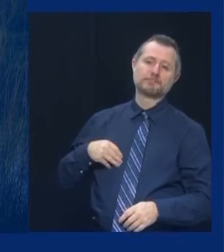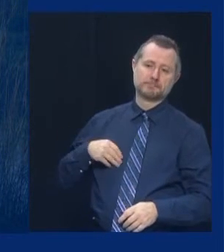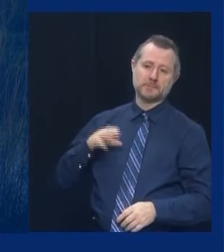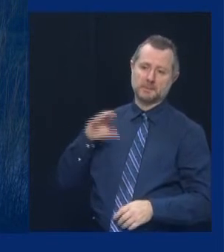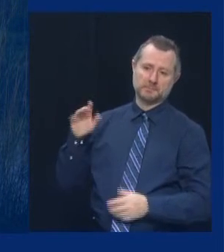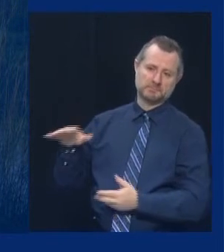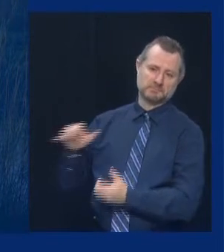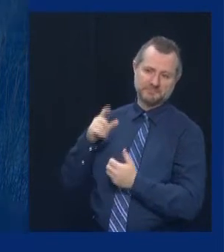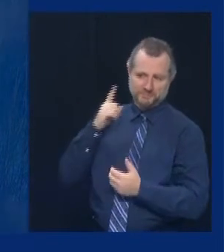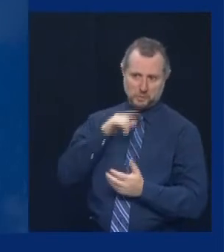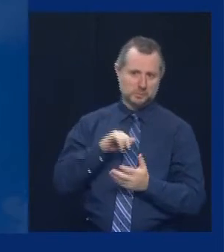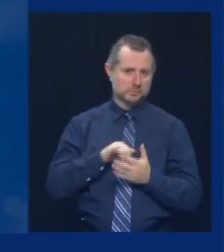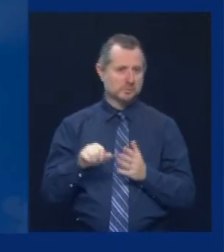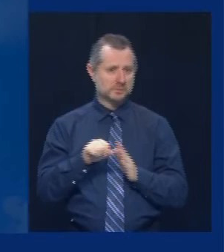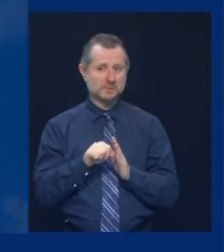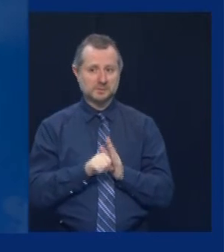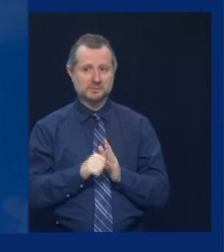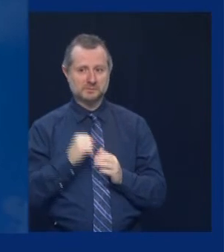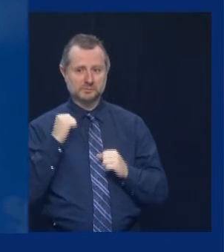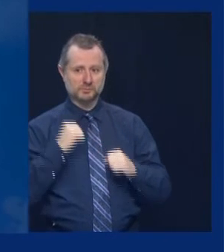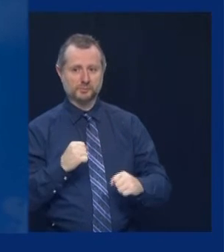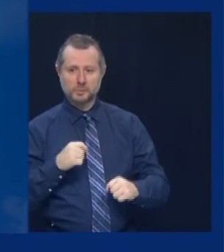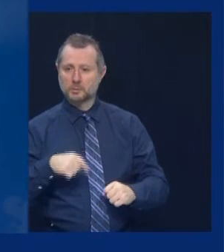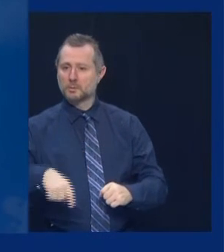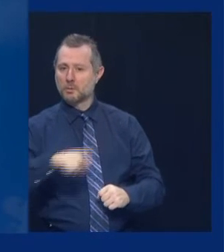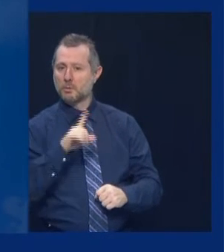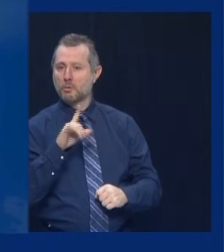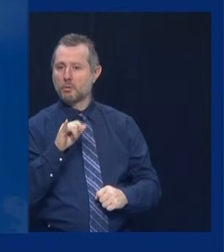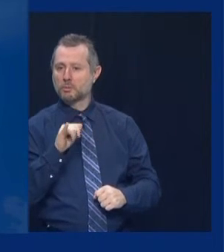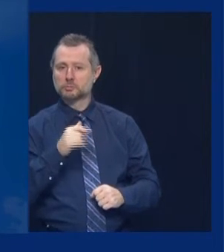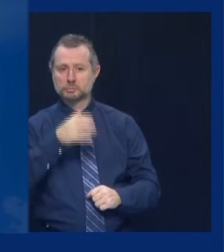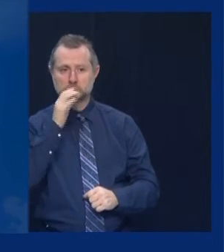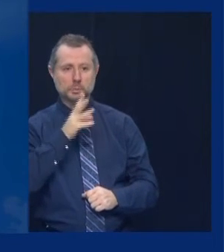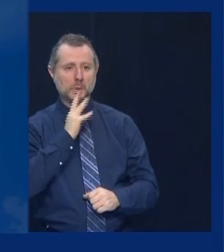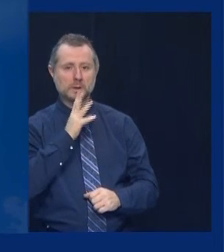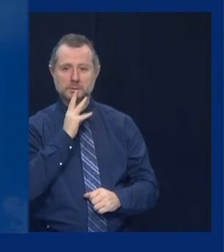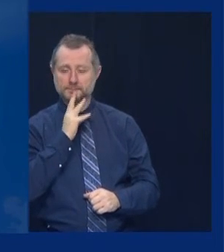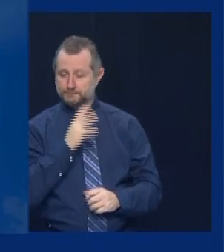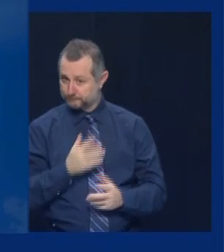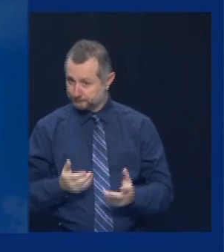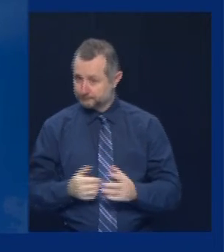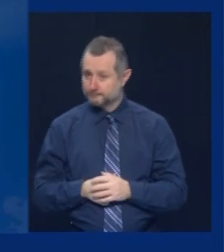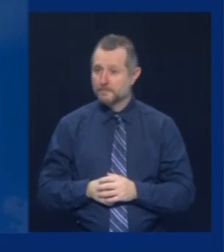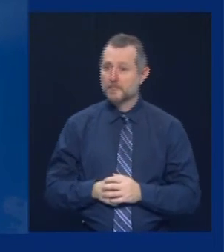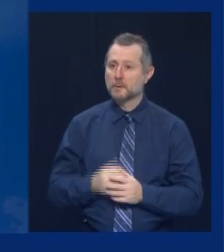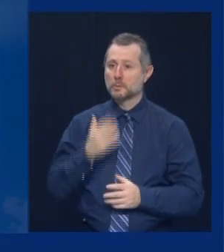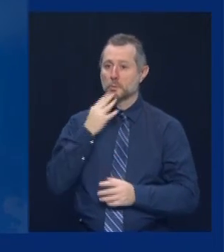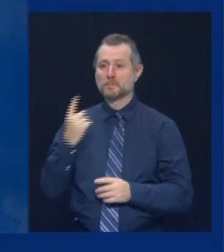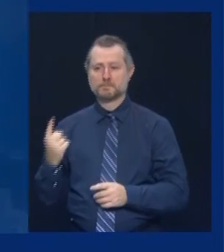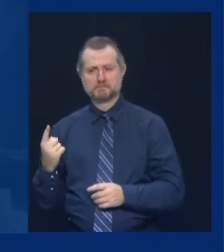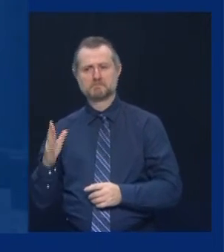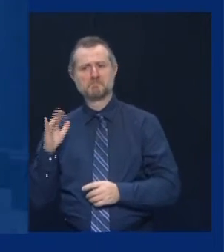LARGEST SETTLEMENT IN THE STATE HISTORY, IT WAS A LONG FIGHT, BUT IT WILL PROTECT THE DRINKING